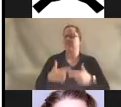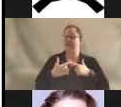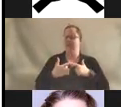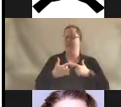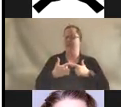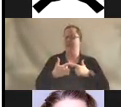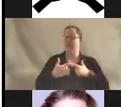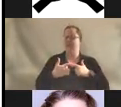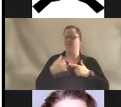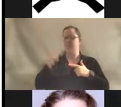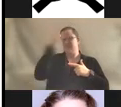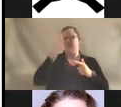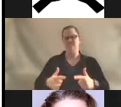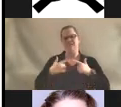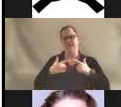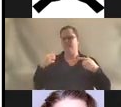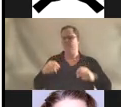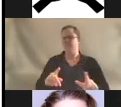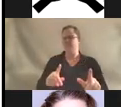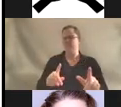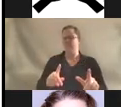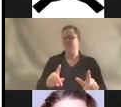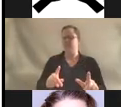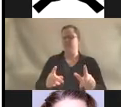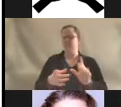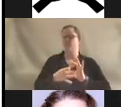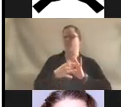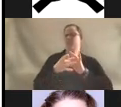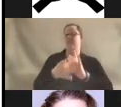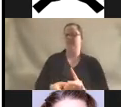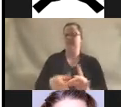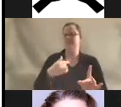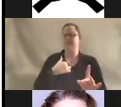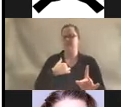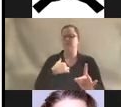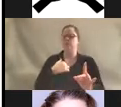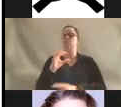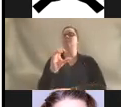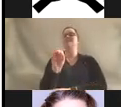And, for me, it connects me very much to the civil rights movement.